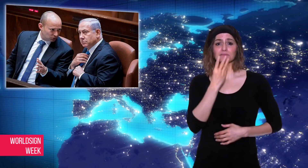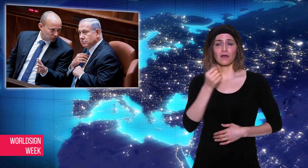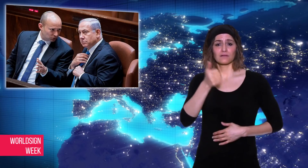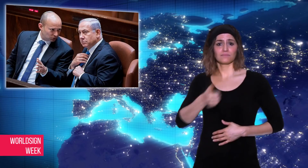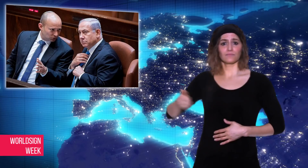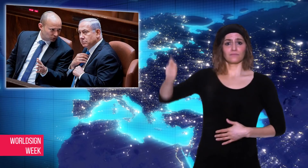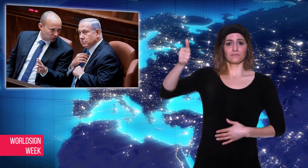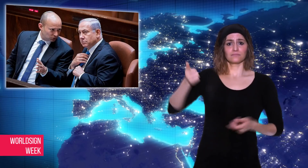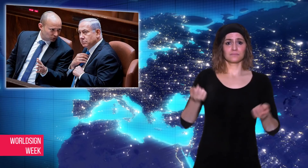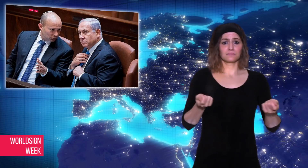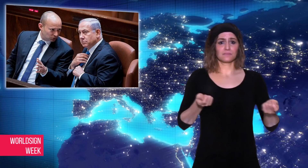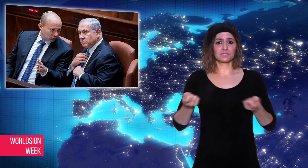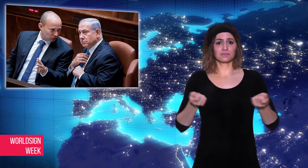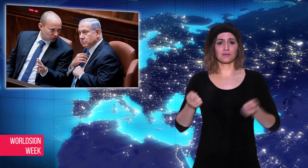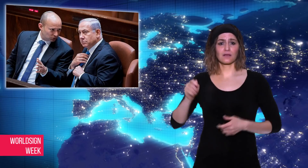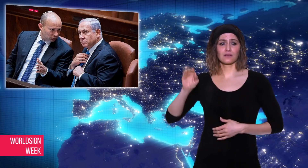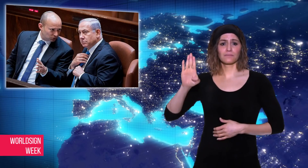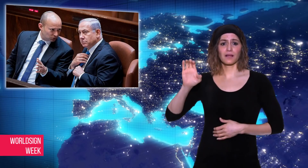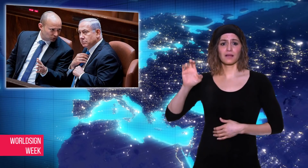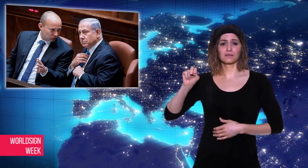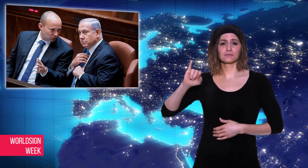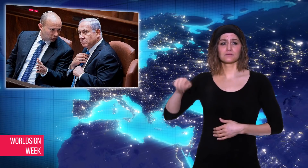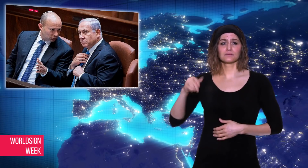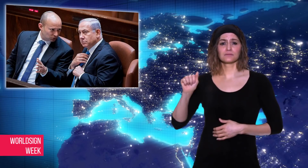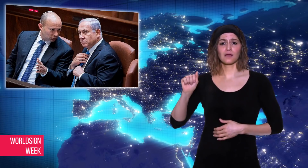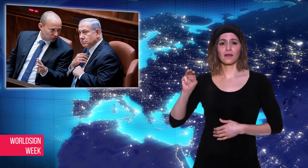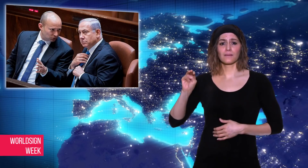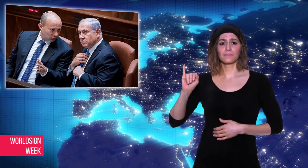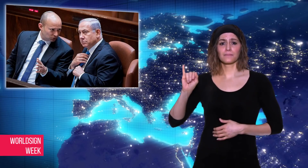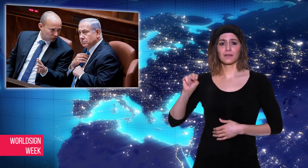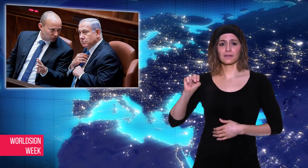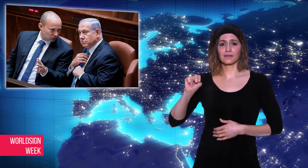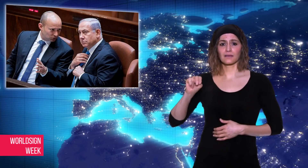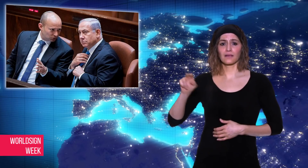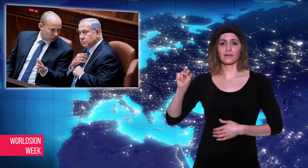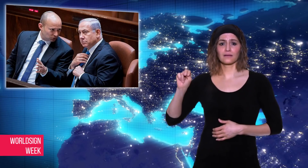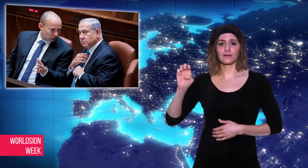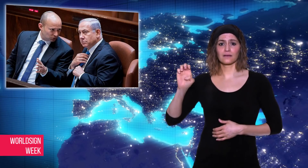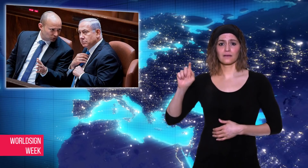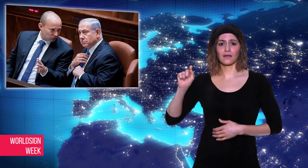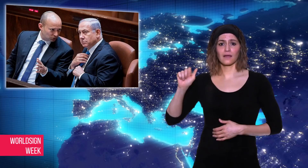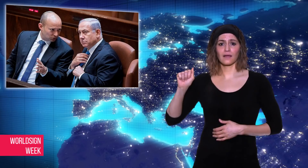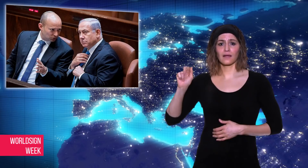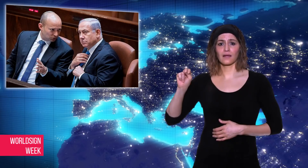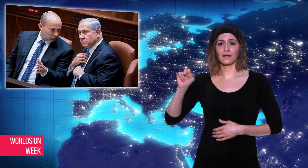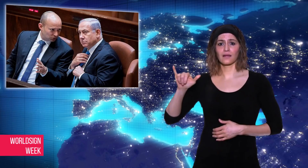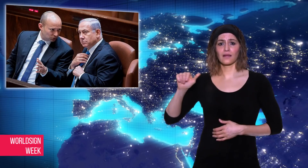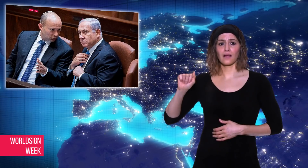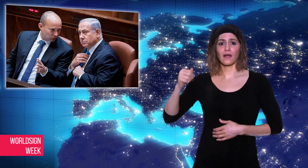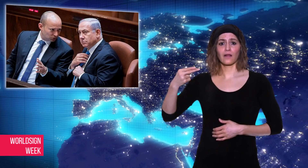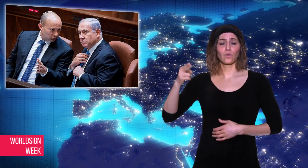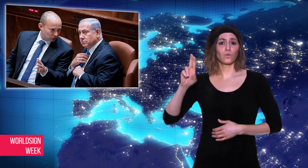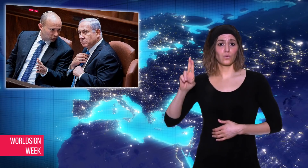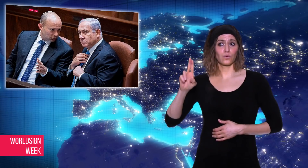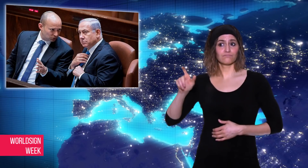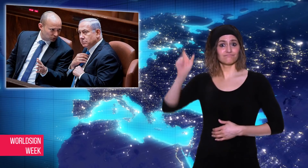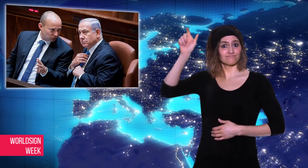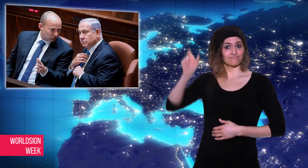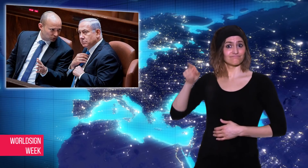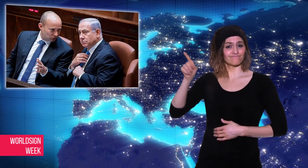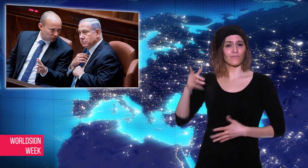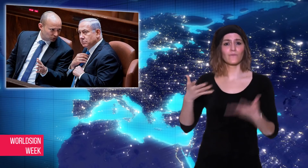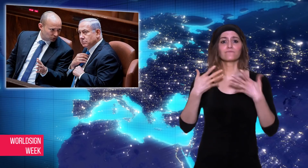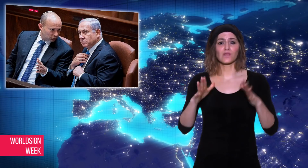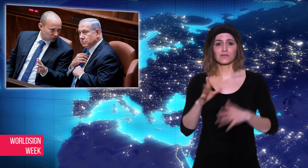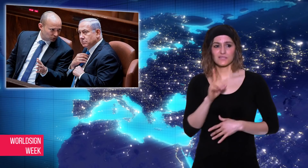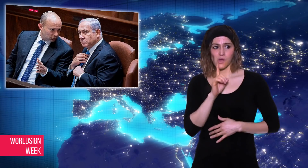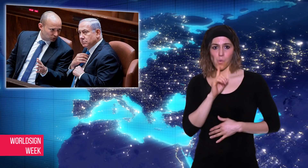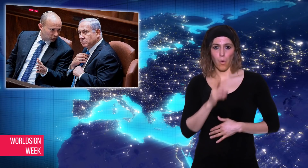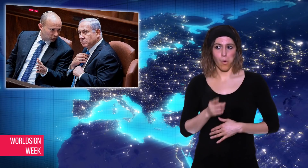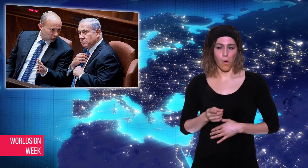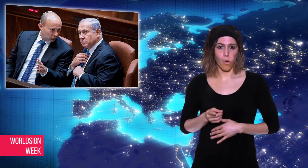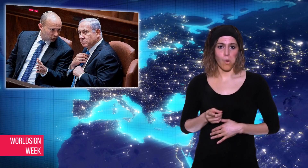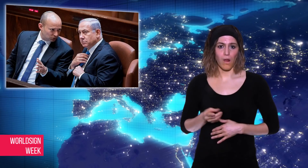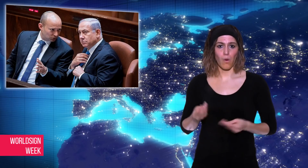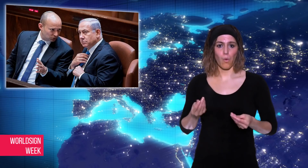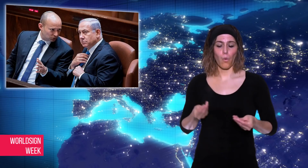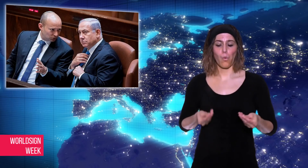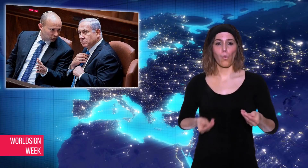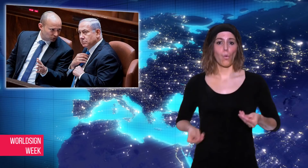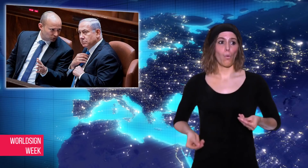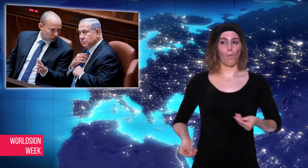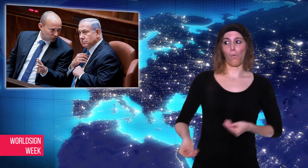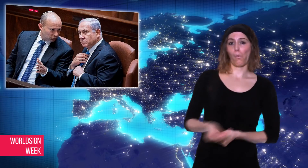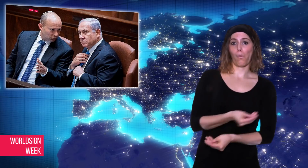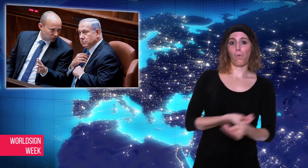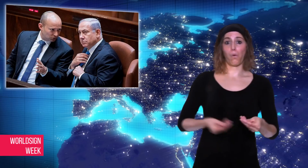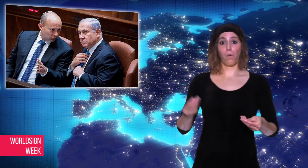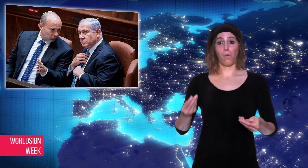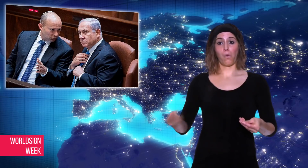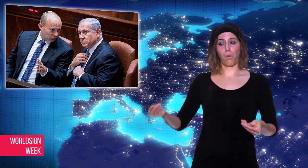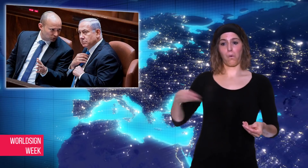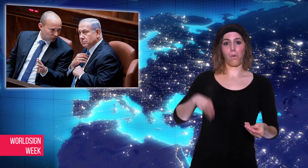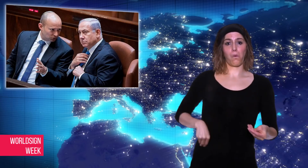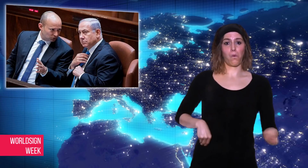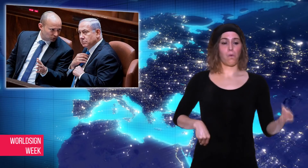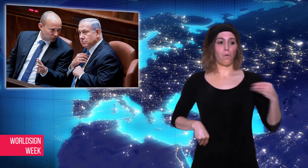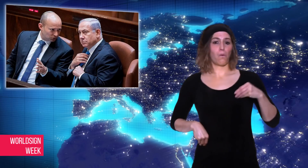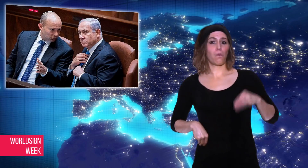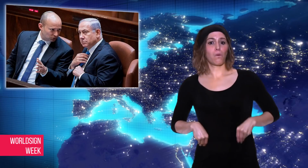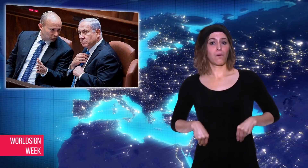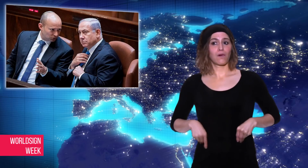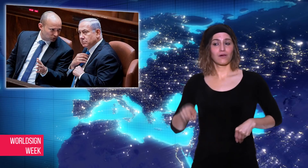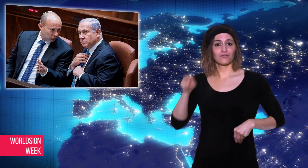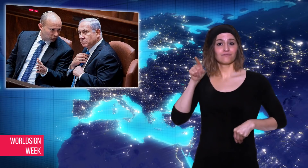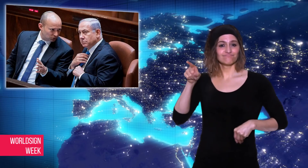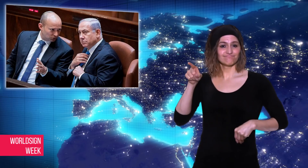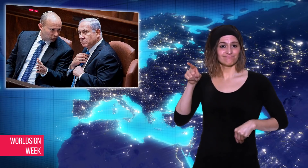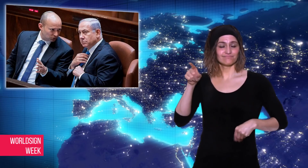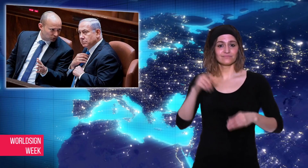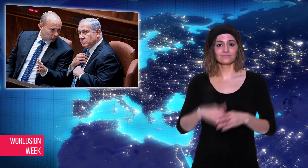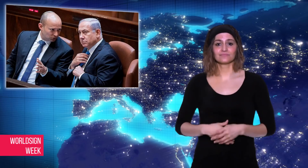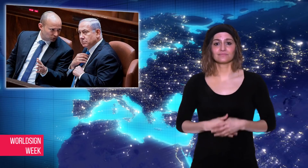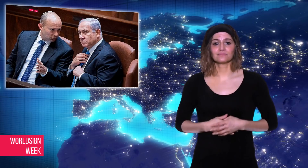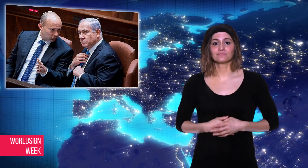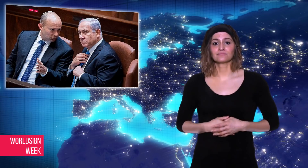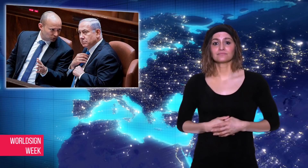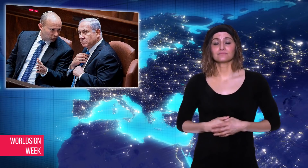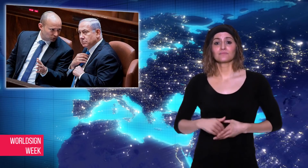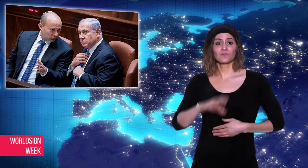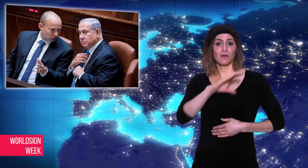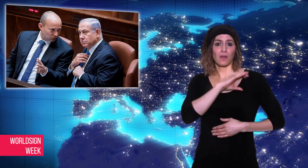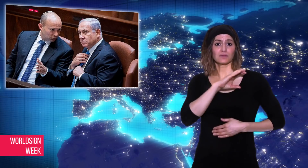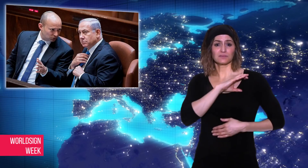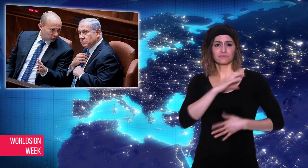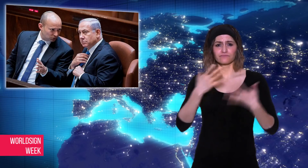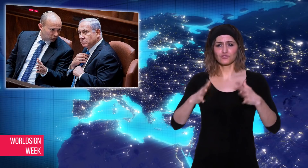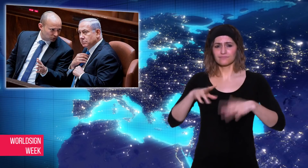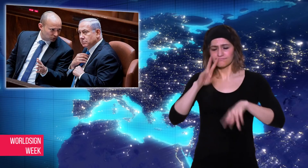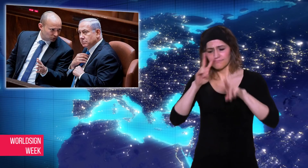Israeli Prime Minister Benjamin Netanyahu be indicted on bribery and fraud charges.